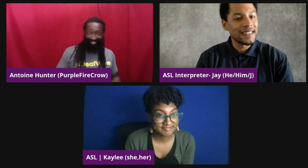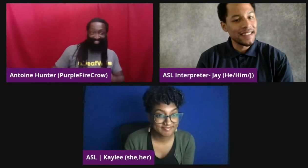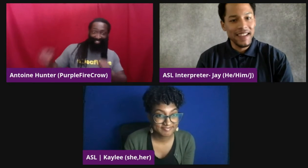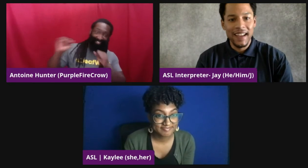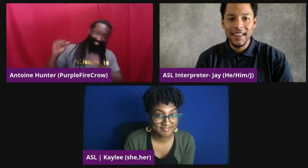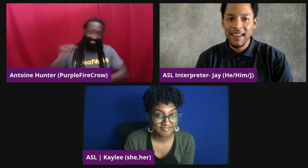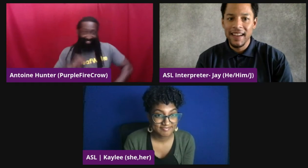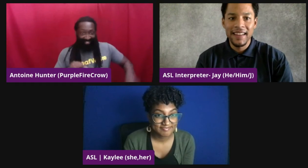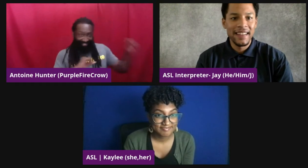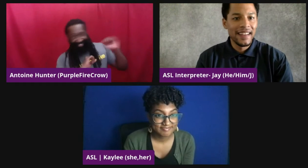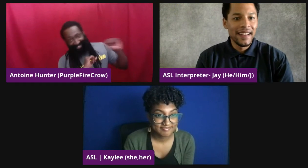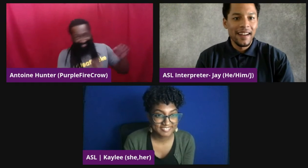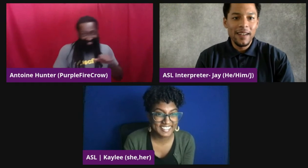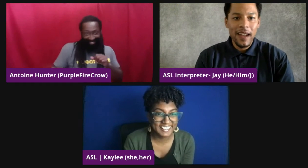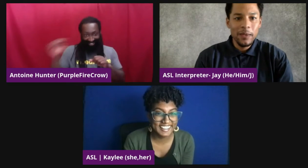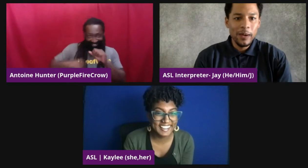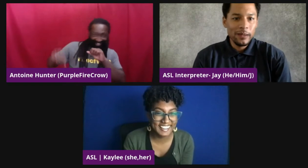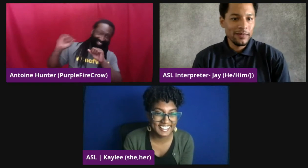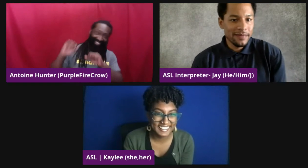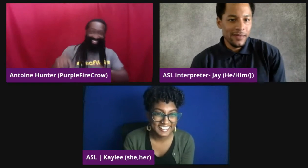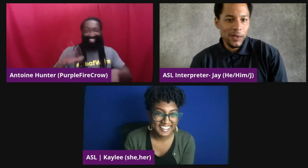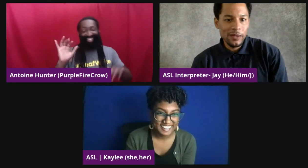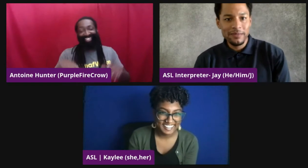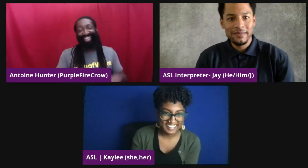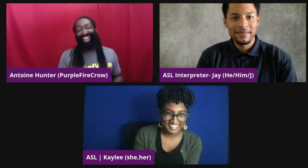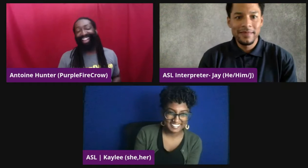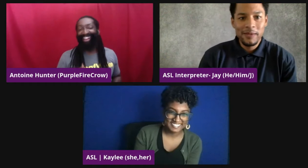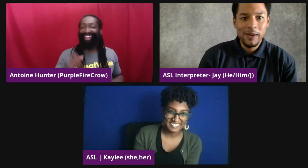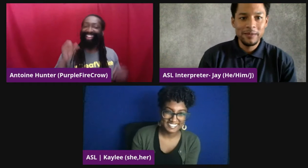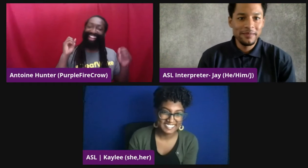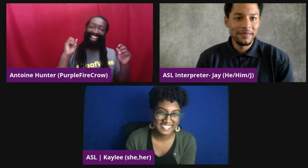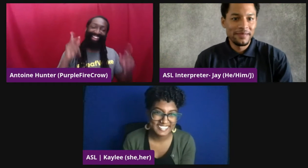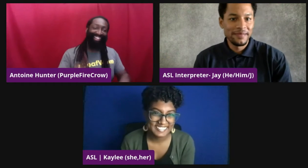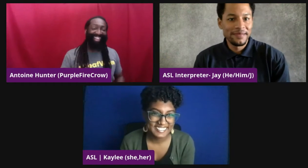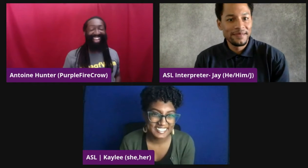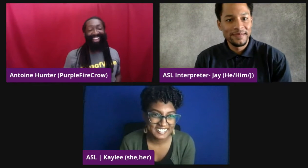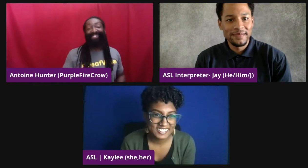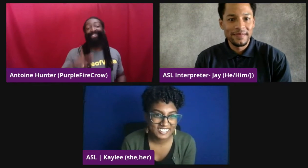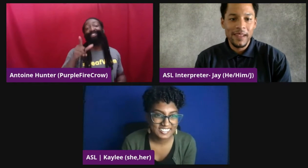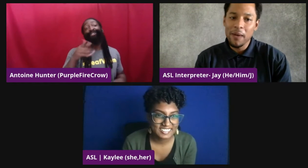Kaylee says, yeah, yeah. Okay, whoa, whoa, whoa.